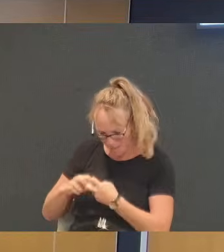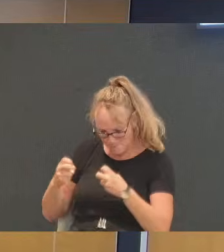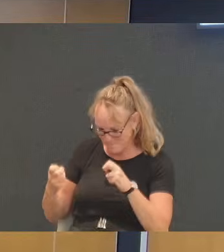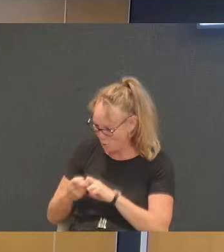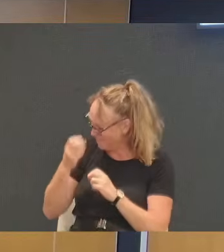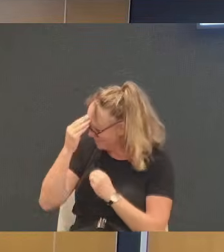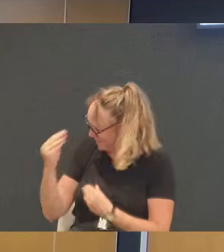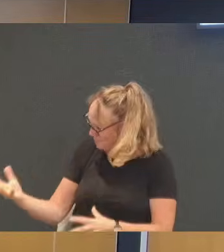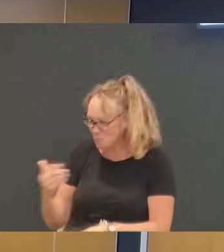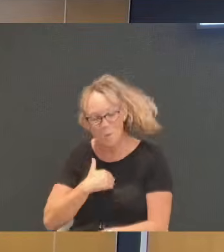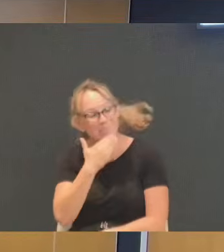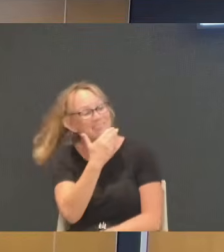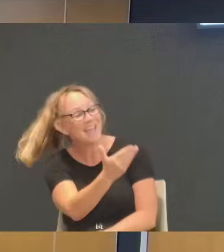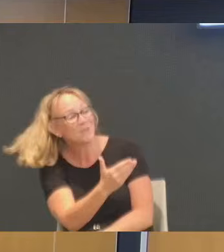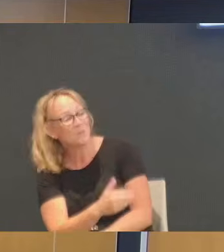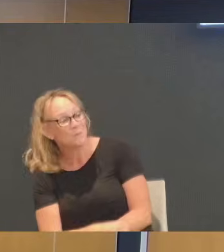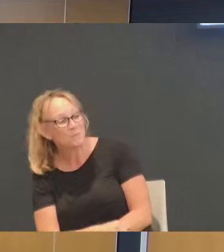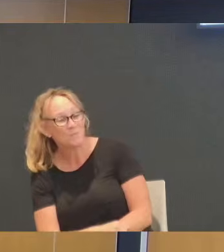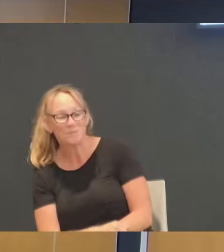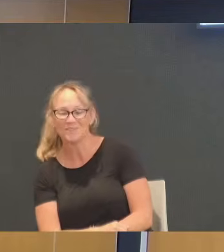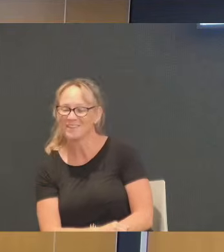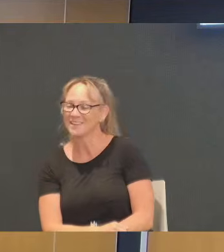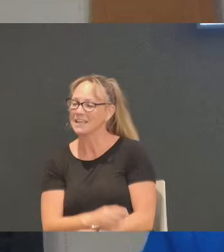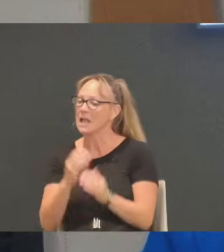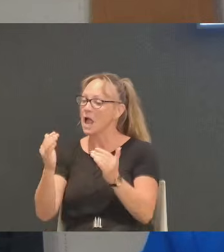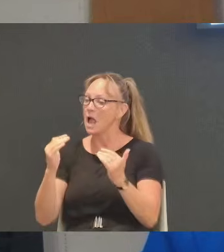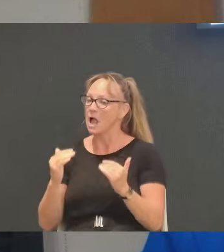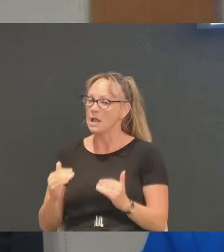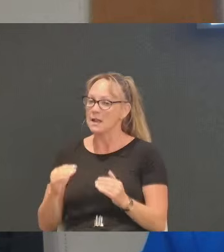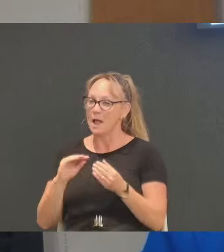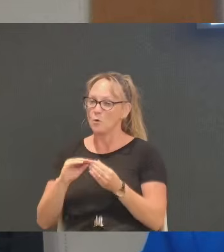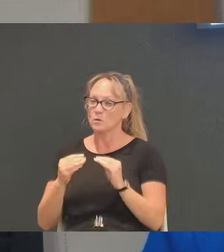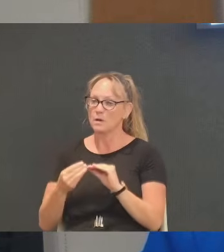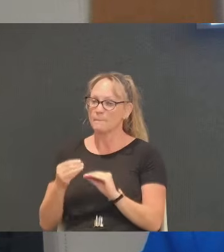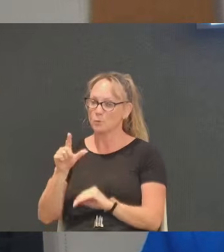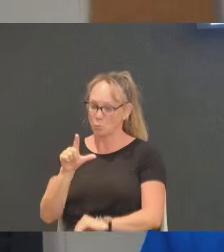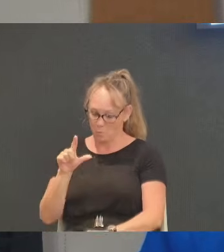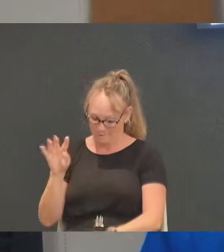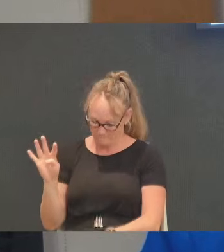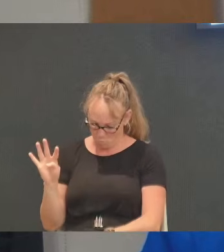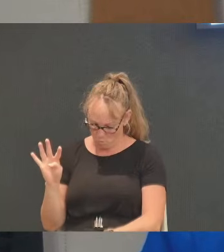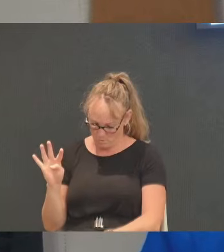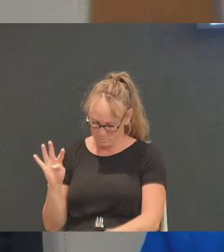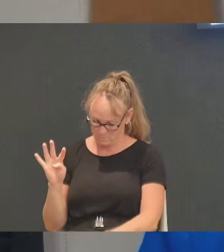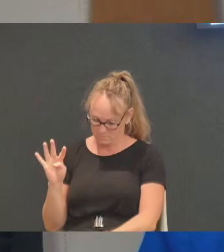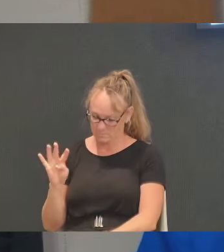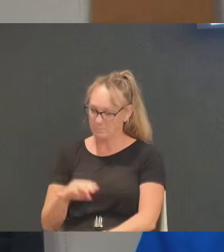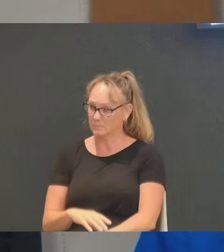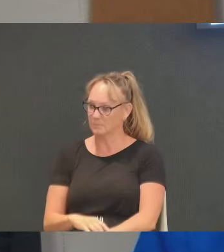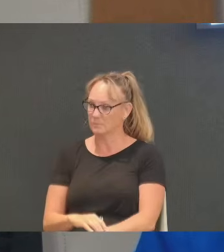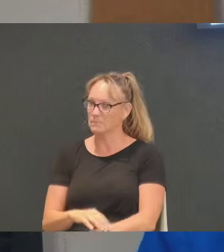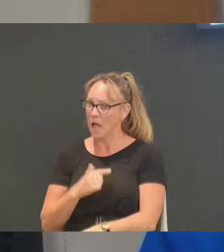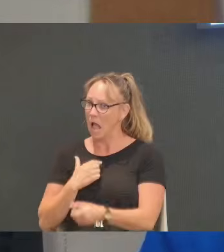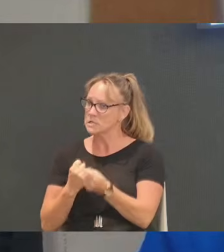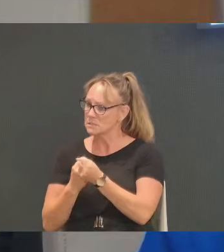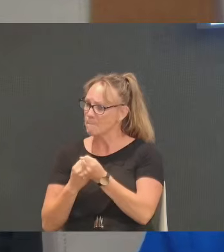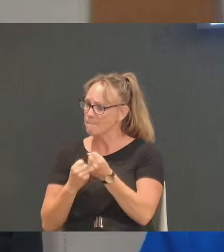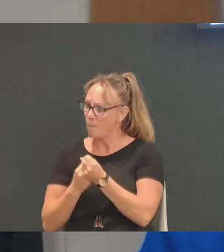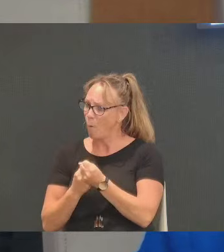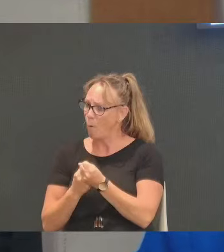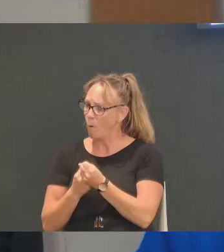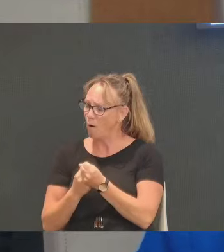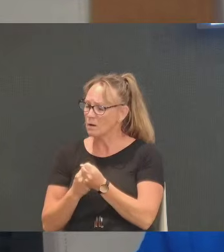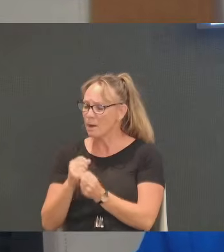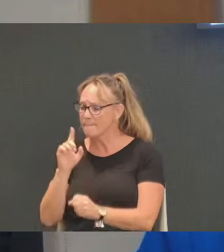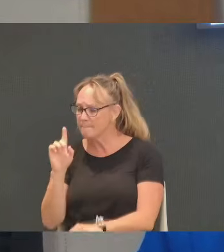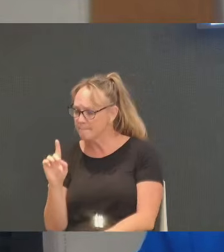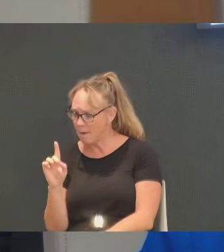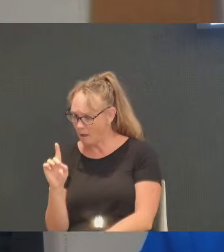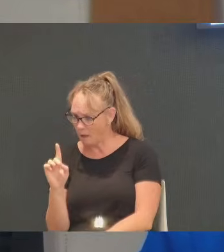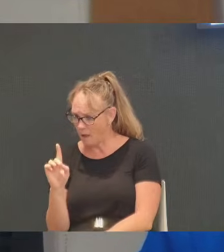you. Um, and then on item number 24, and I support this, but I wanted to just bring up if we could